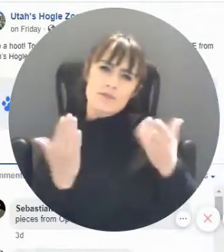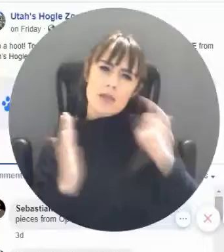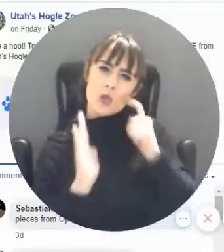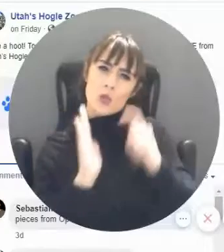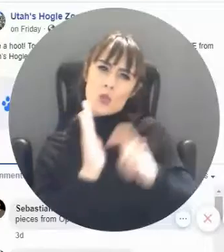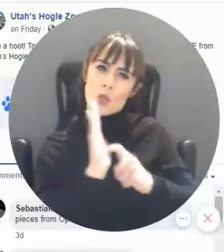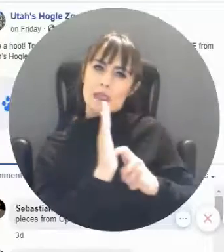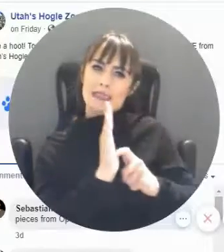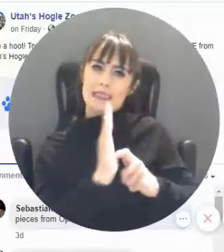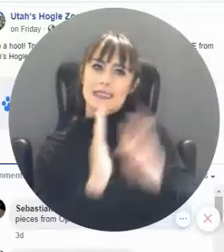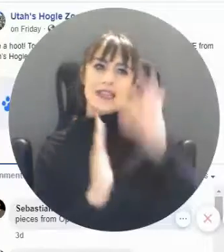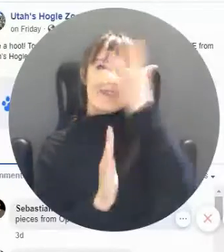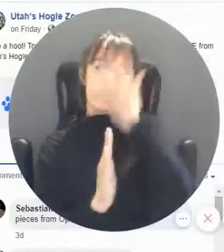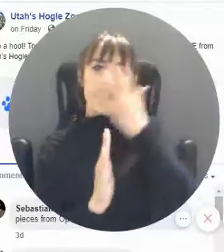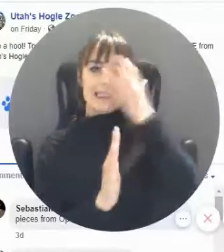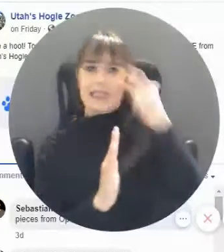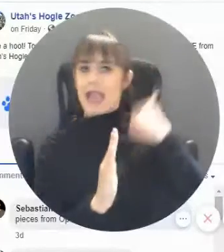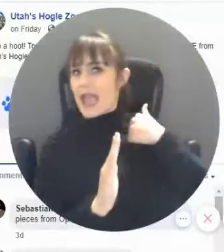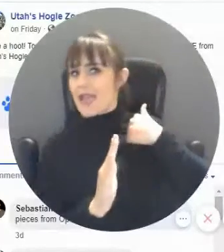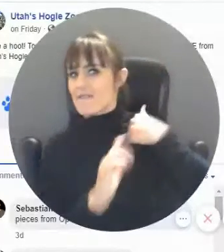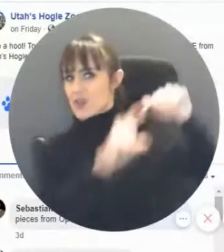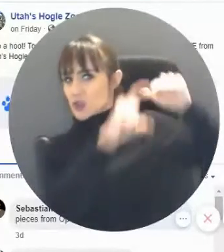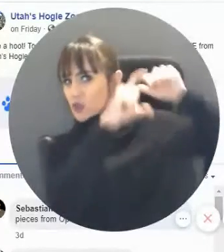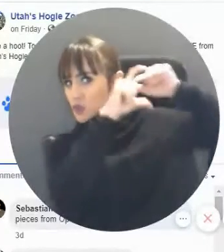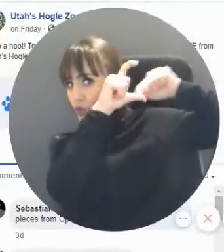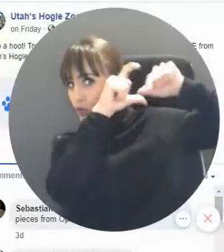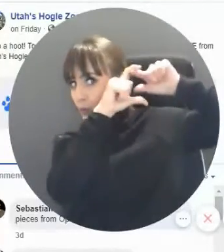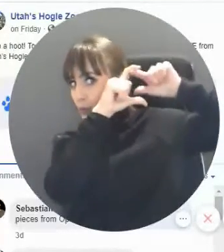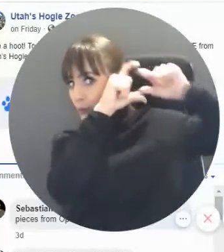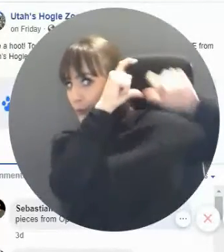have a circular shape on the face. You'll see it right there